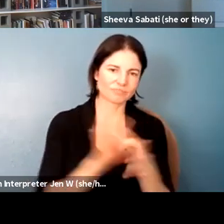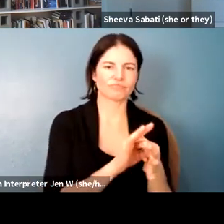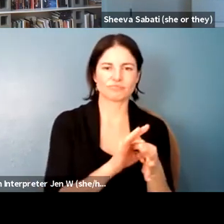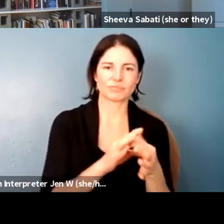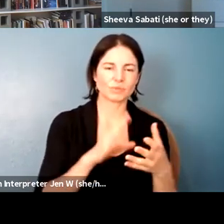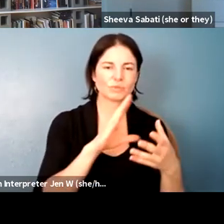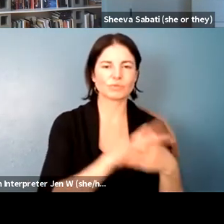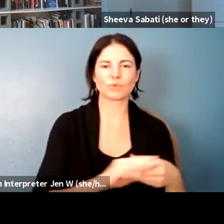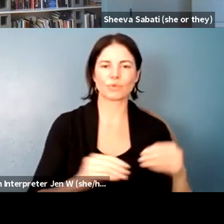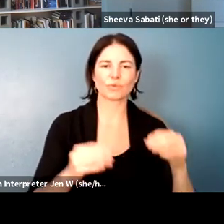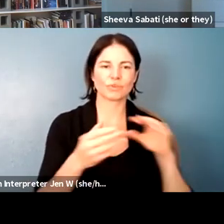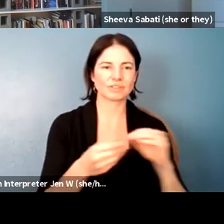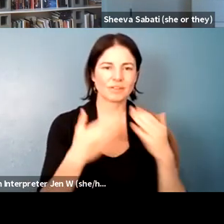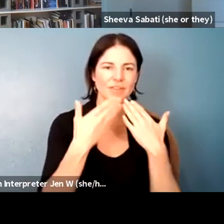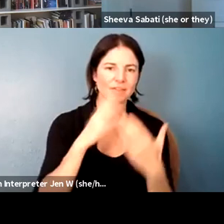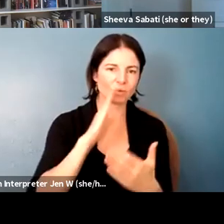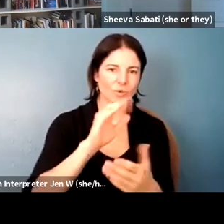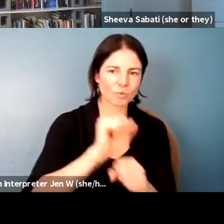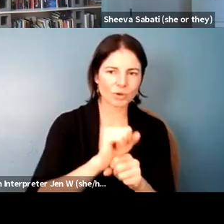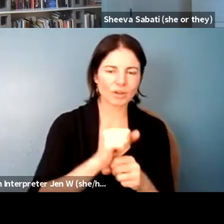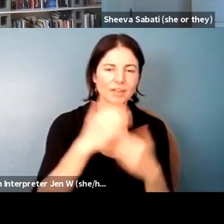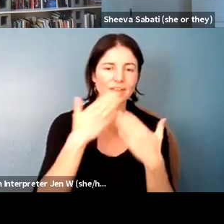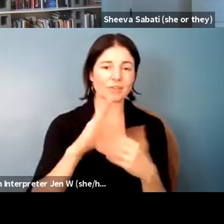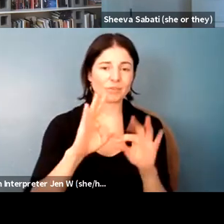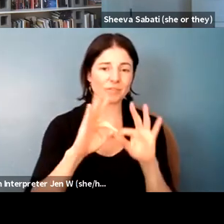for your work. Thank you to your family. And thank you for the